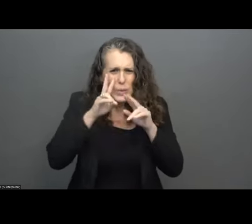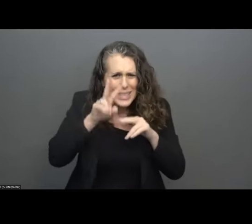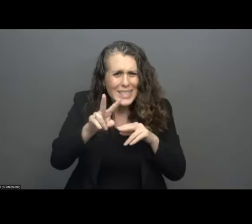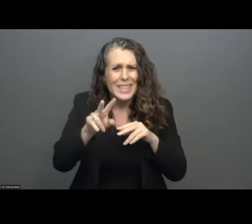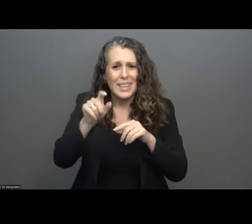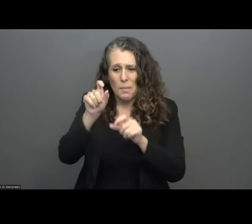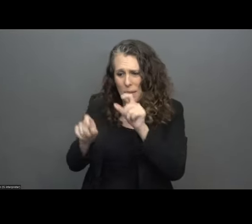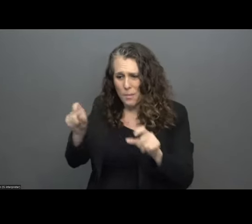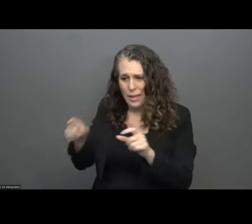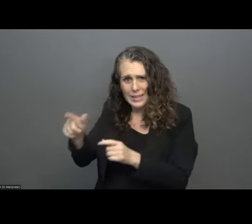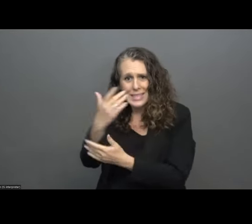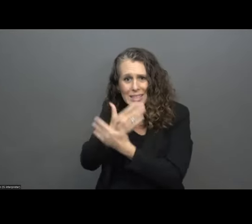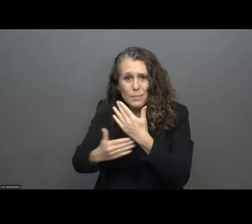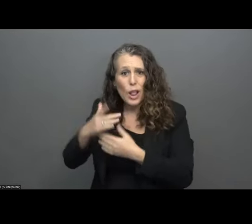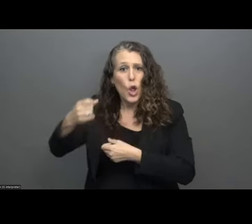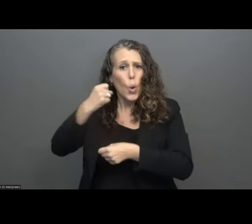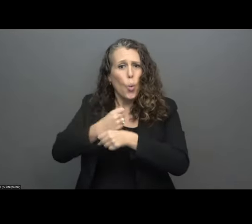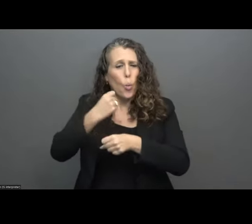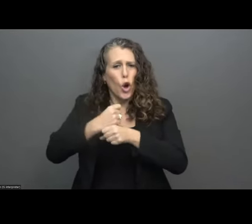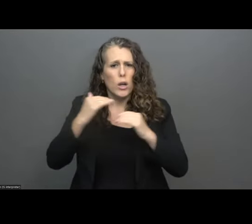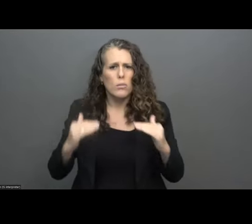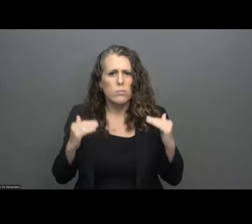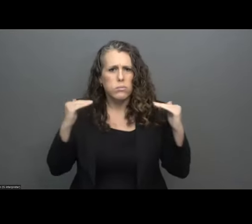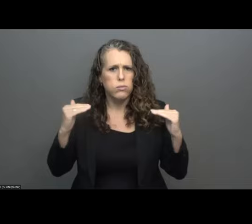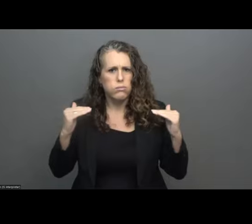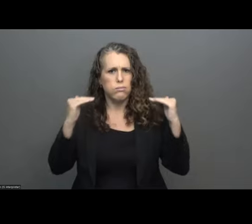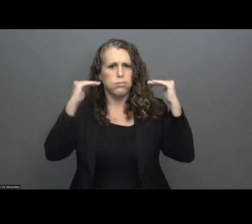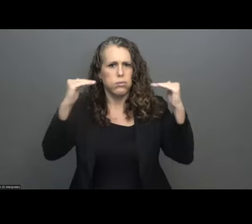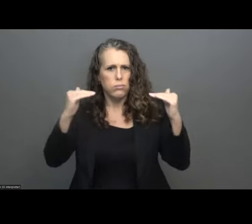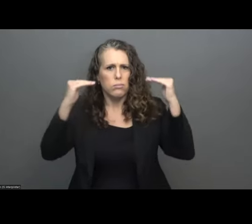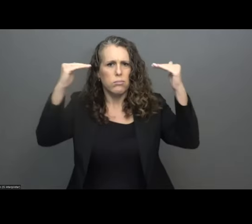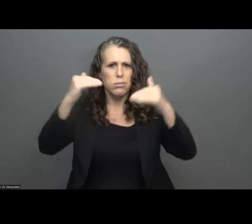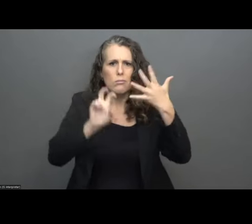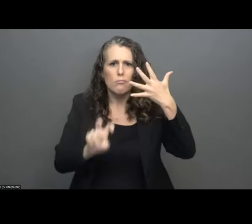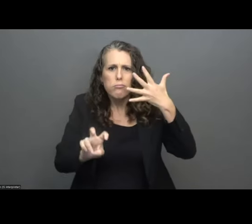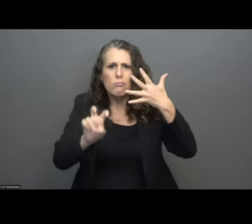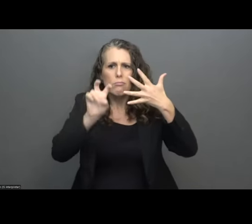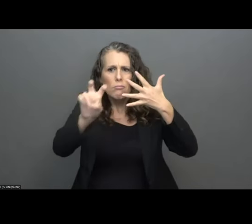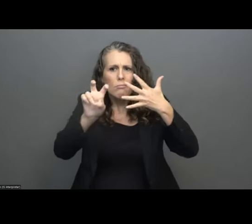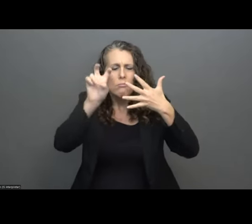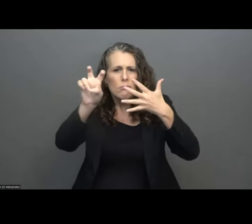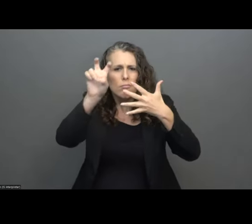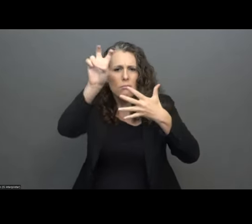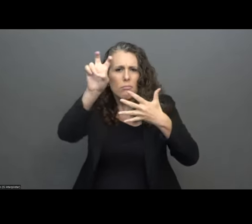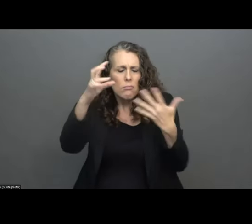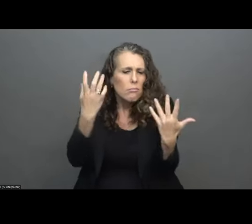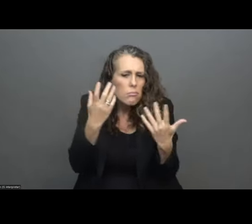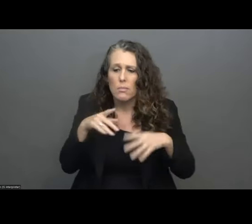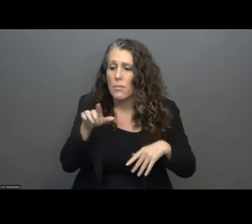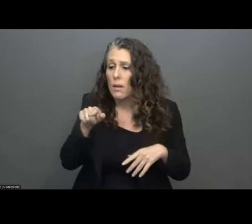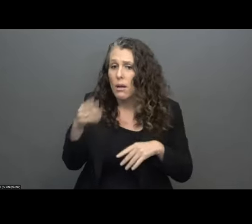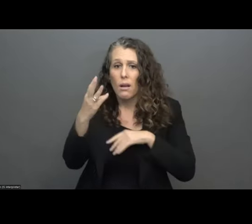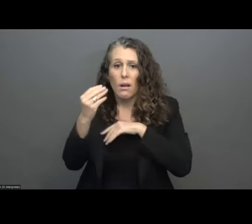09:47:43 with disabilities, regardless of the economic situation where they are, we